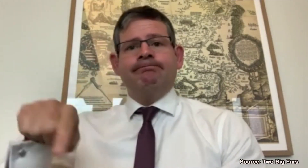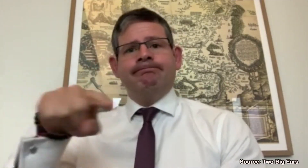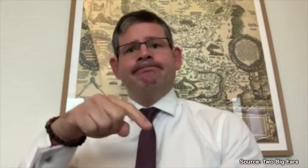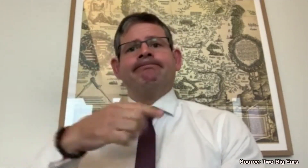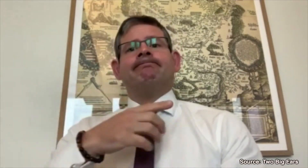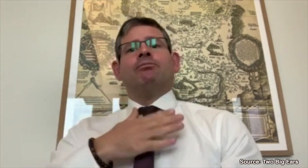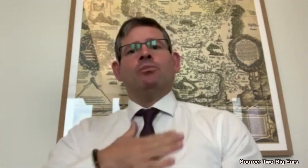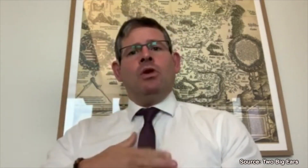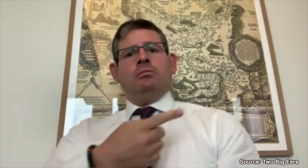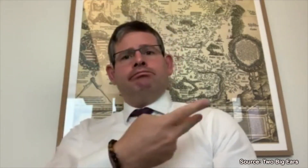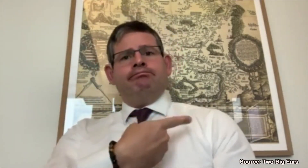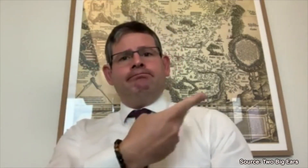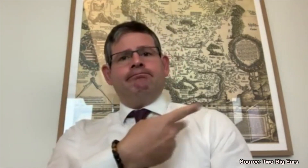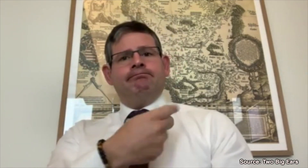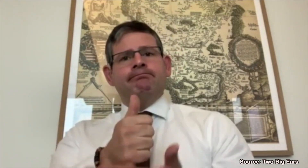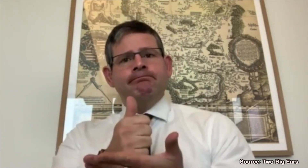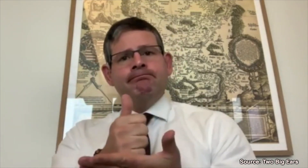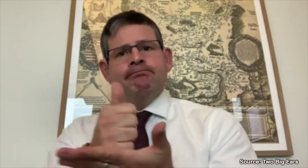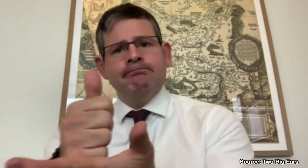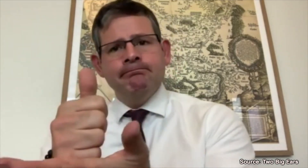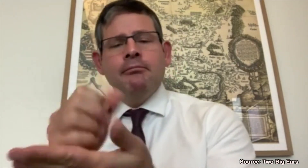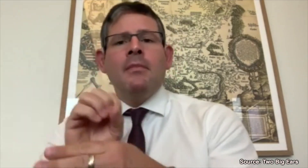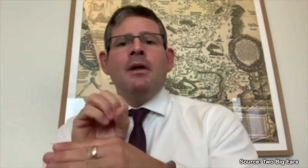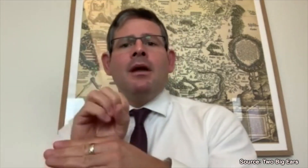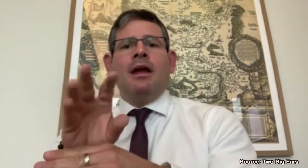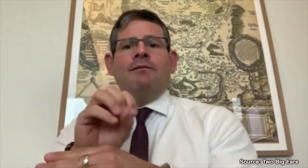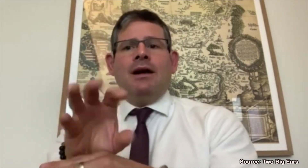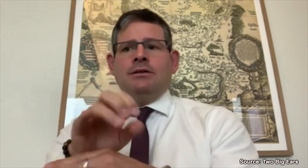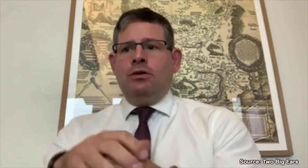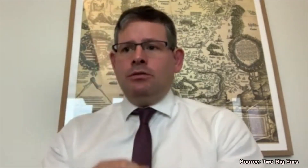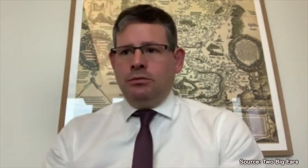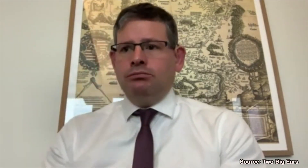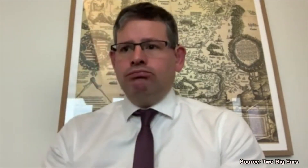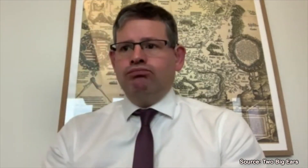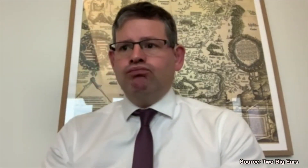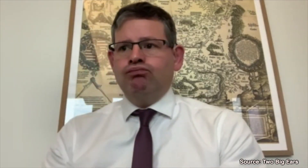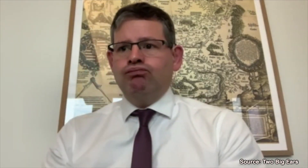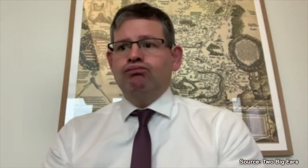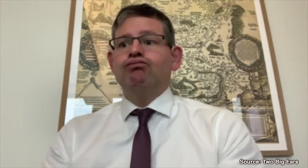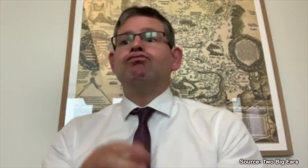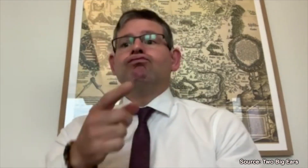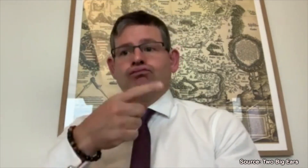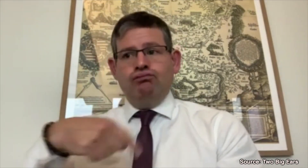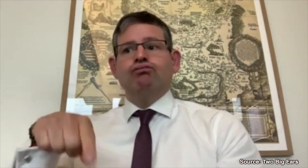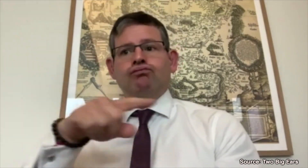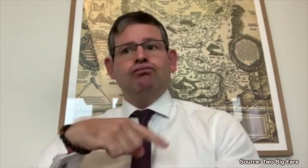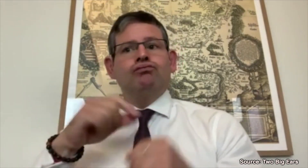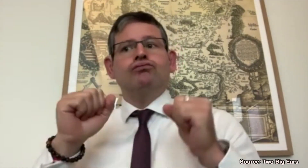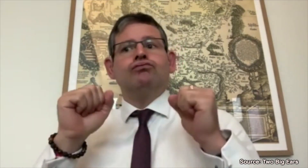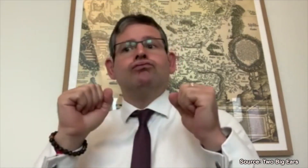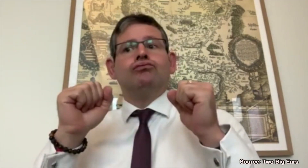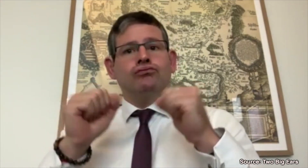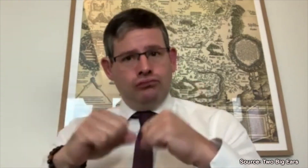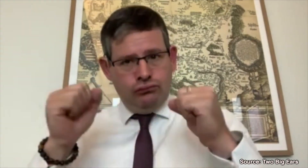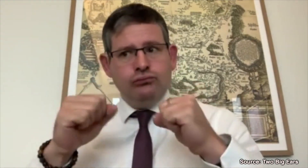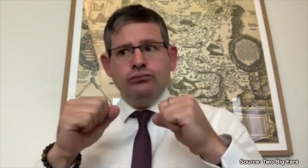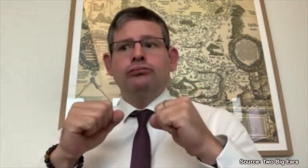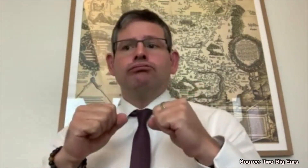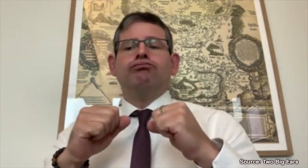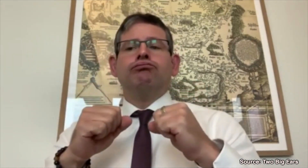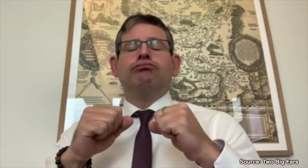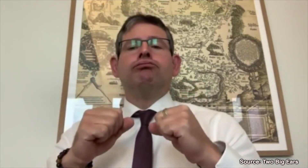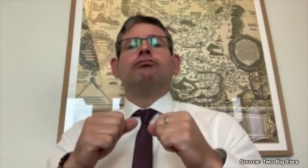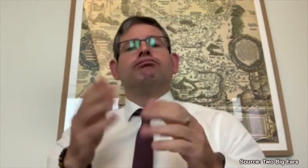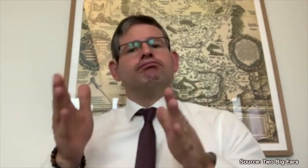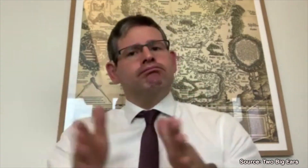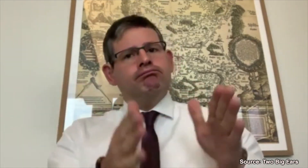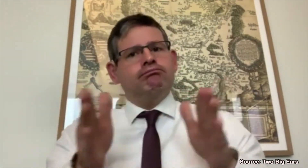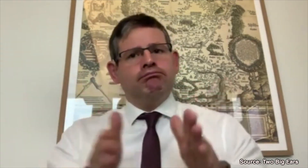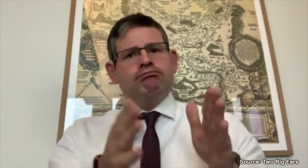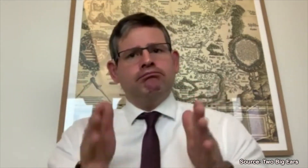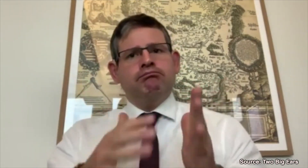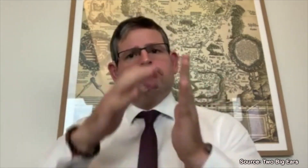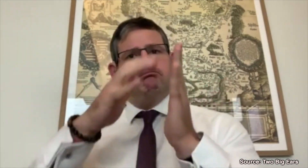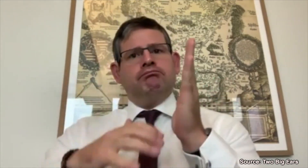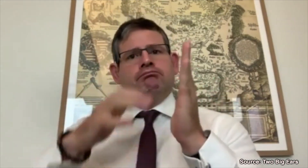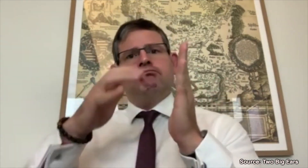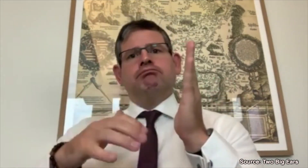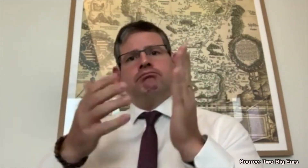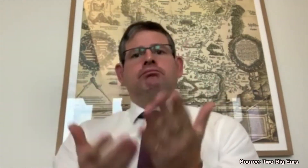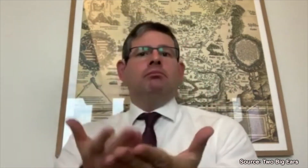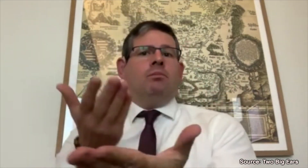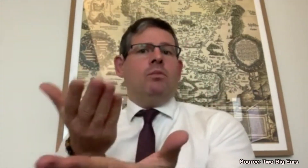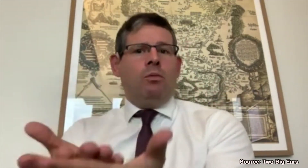by the ICSD board asking us to consult them. We agreed and started preparations.